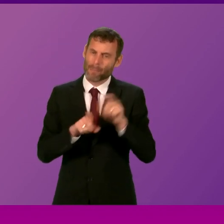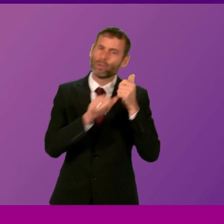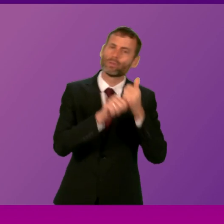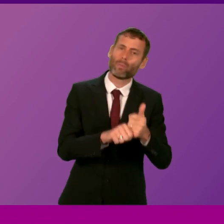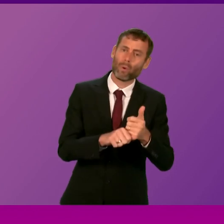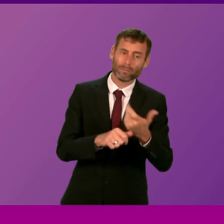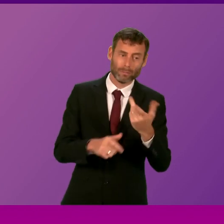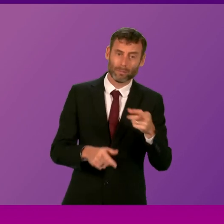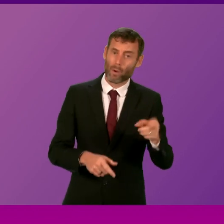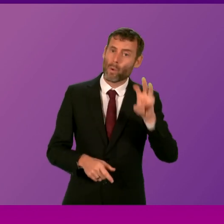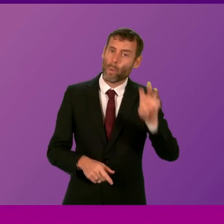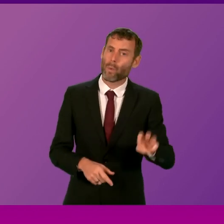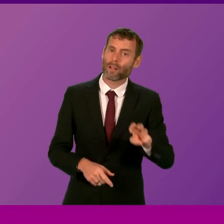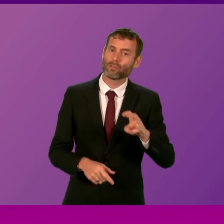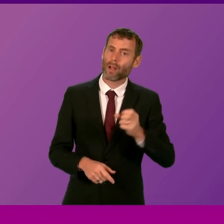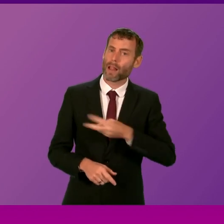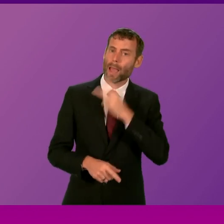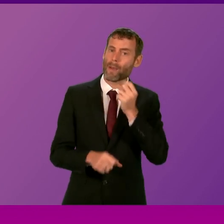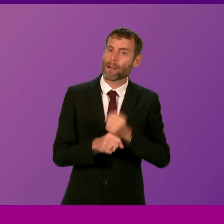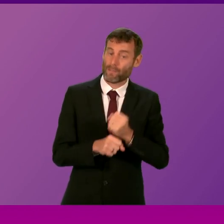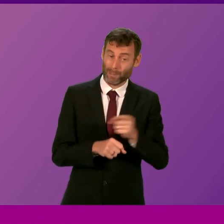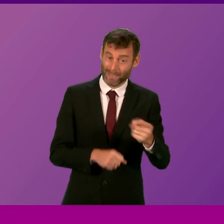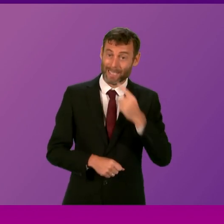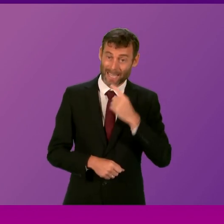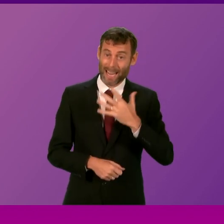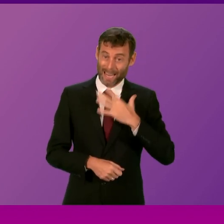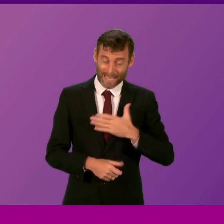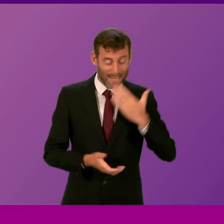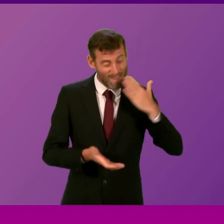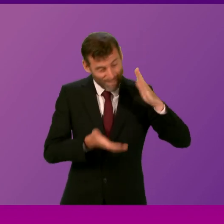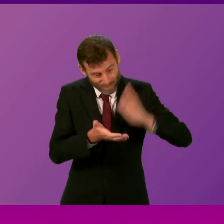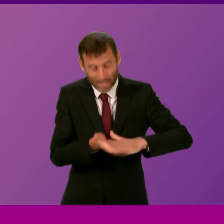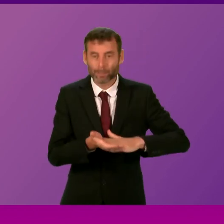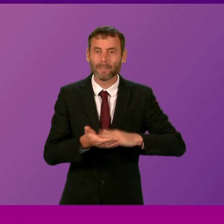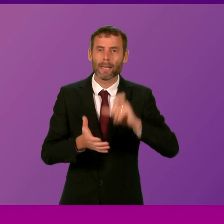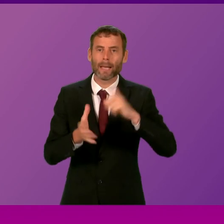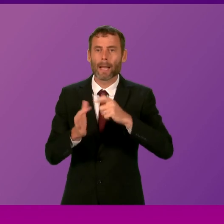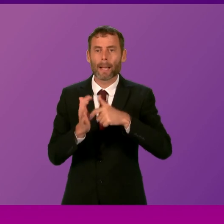that we absolutely need that investment in capital. I just met the Treasury with the Welsh Labour Government, and we are saying exactly the same. It is just a